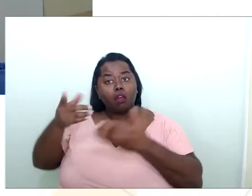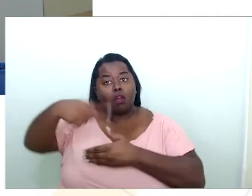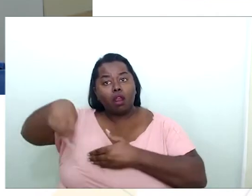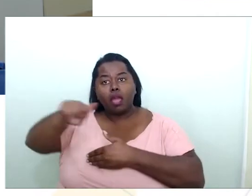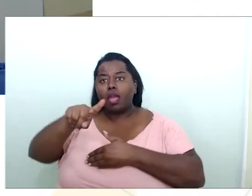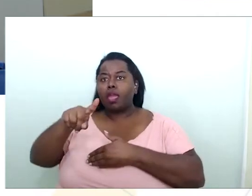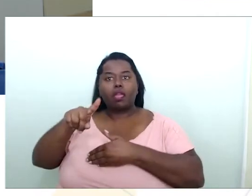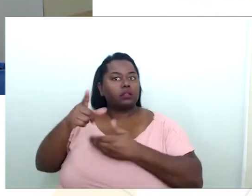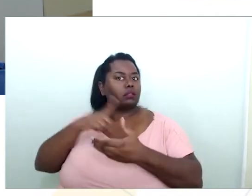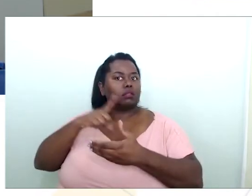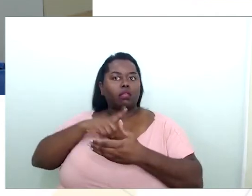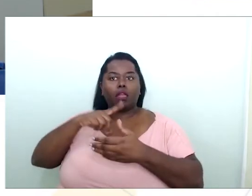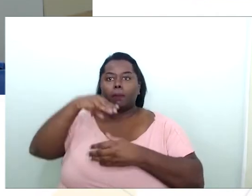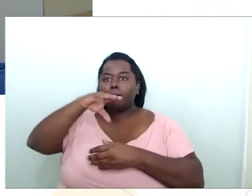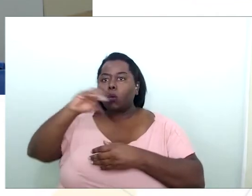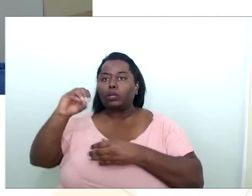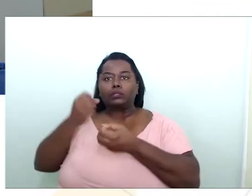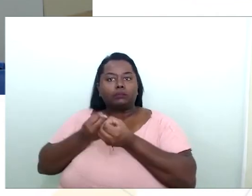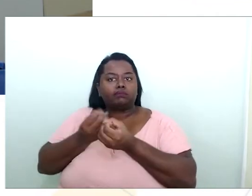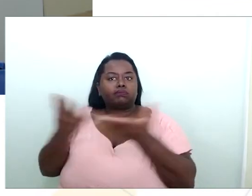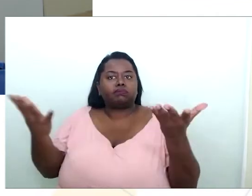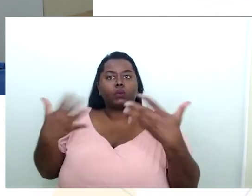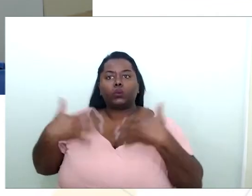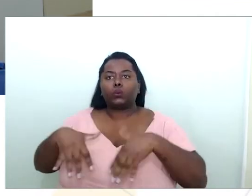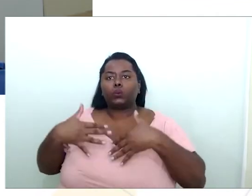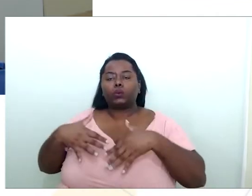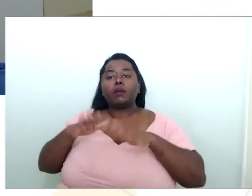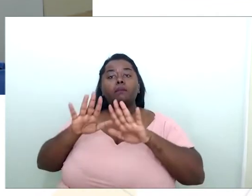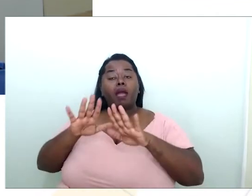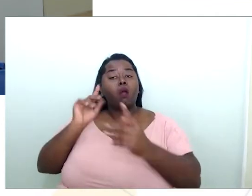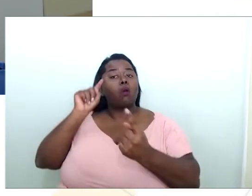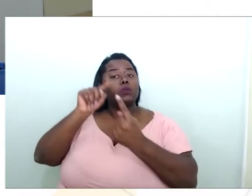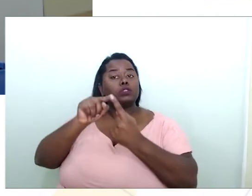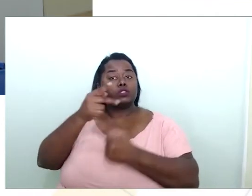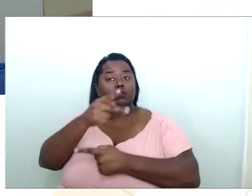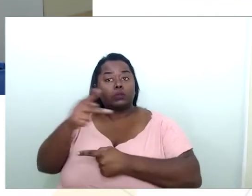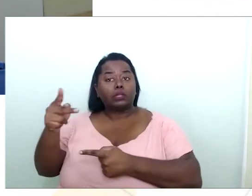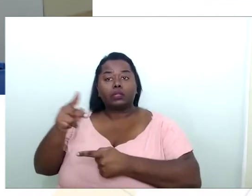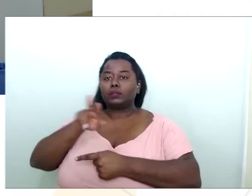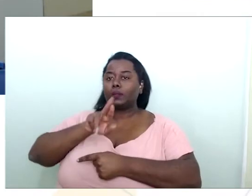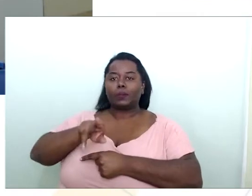but one could argue that their intention was not this idea that putting groups of